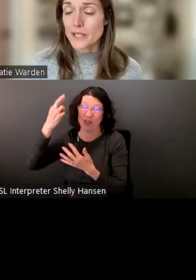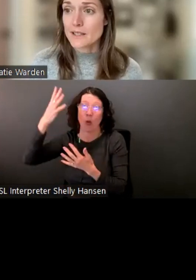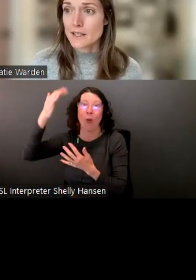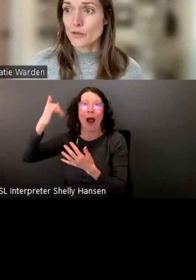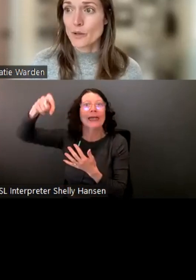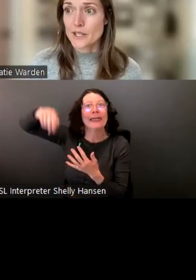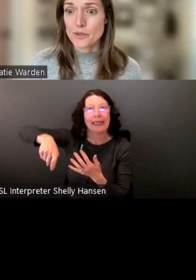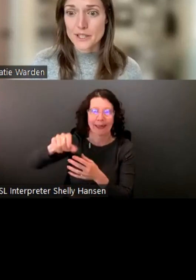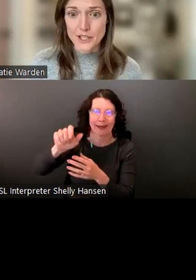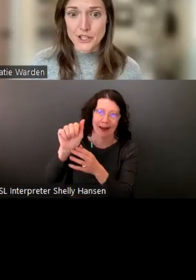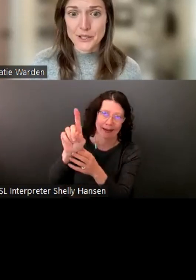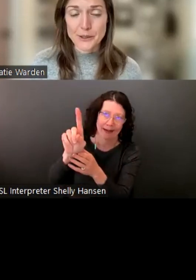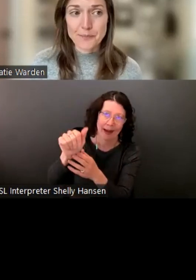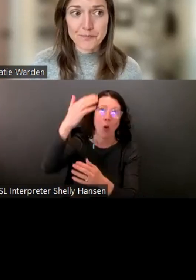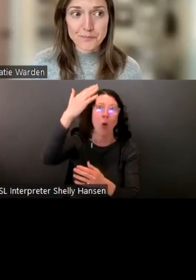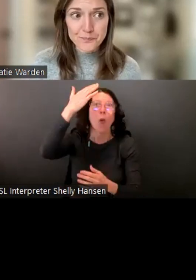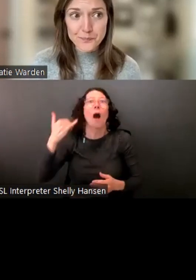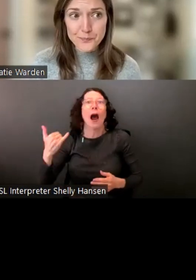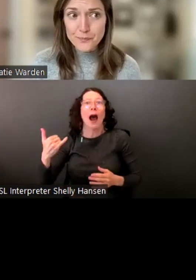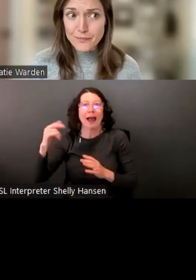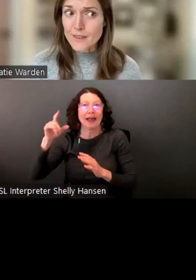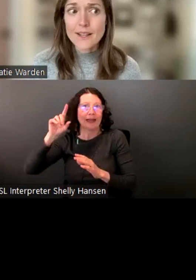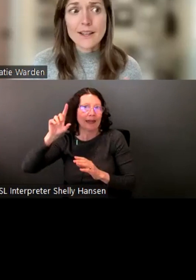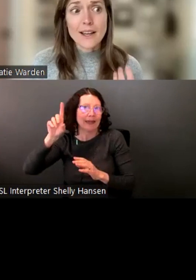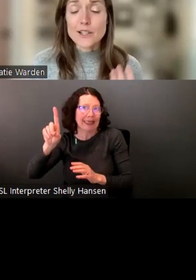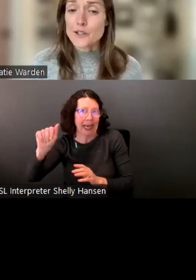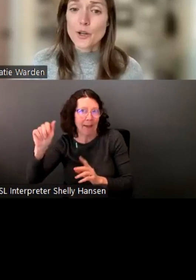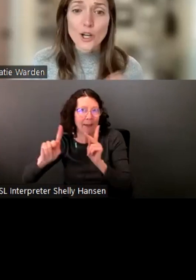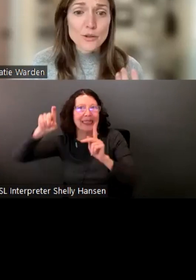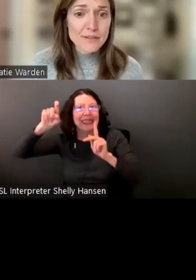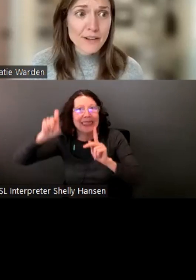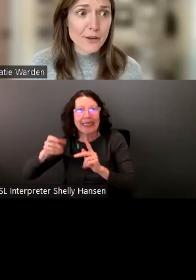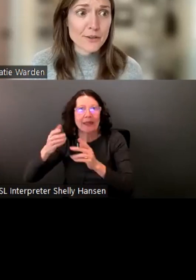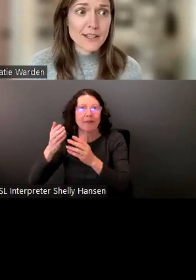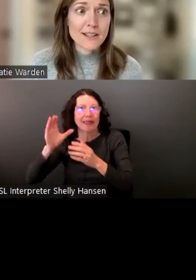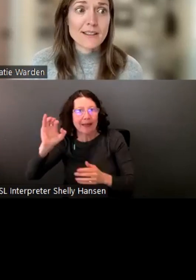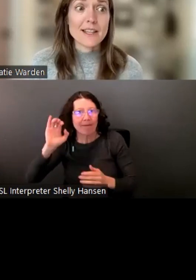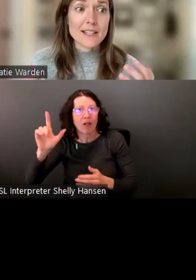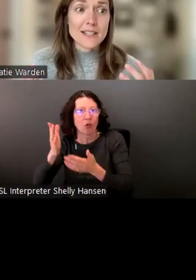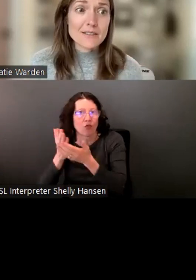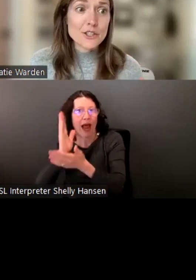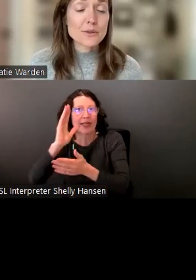need civil rights protections. And so Congress found that individuals